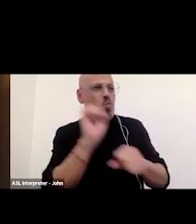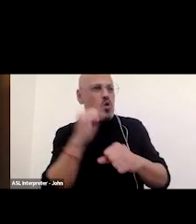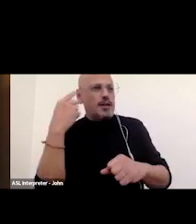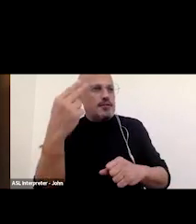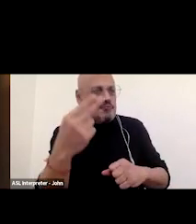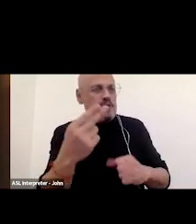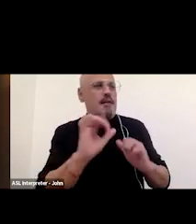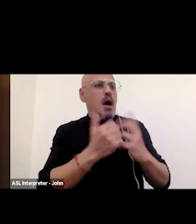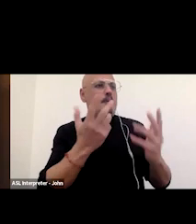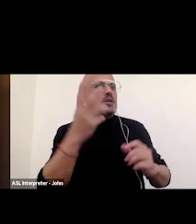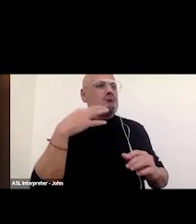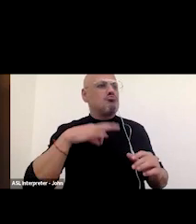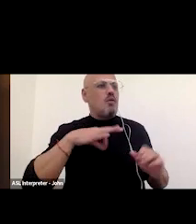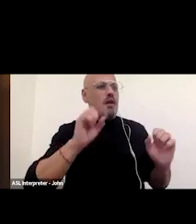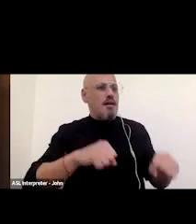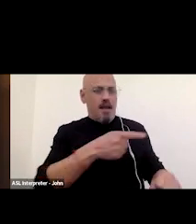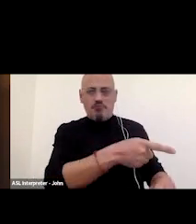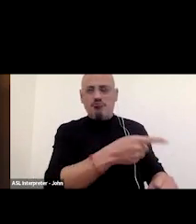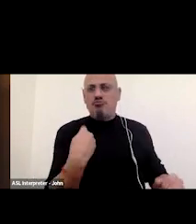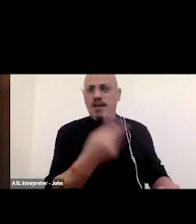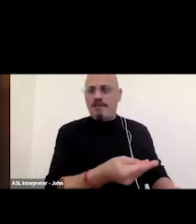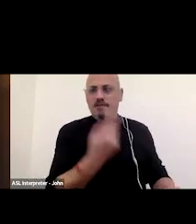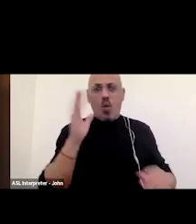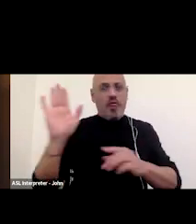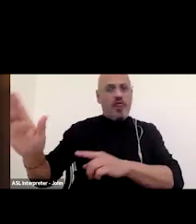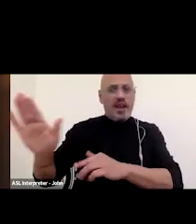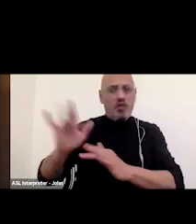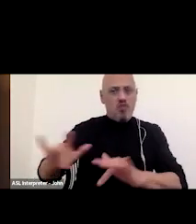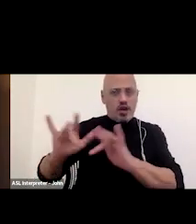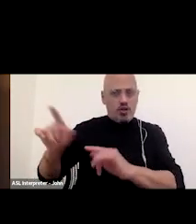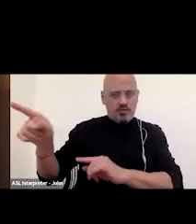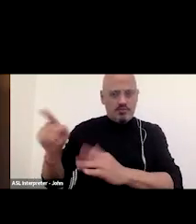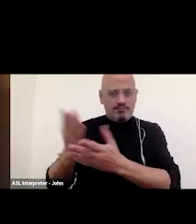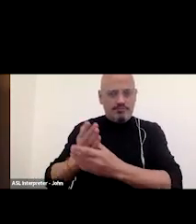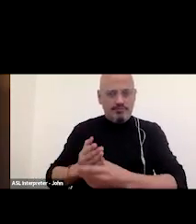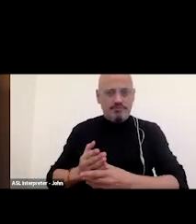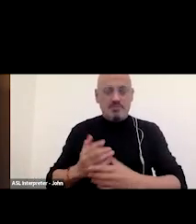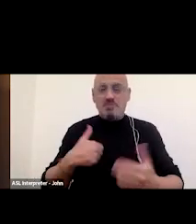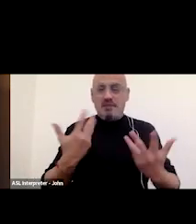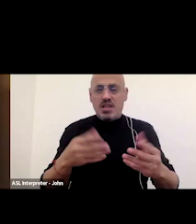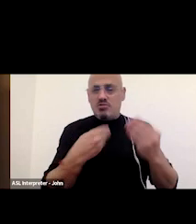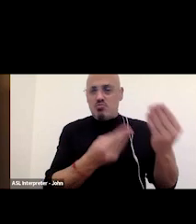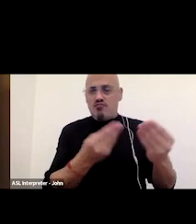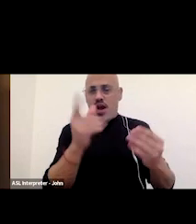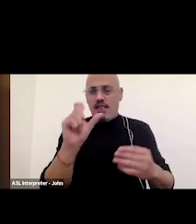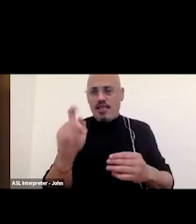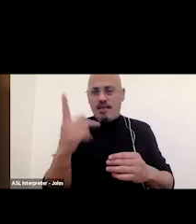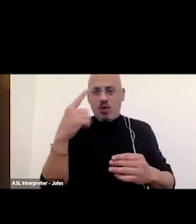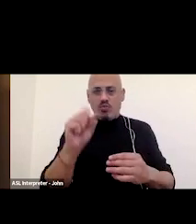and how much you would be eligible for on their record. And I've provided you with links here to the Social Security website,